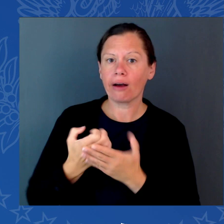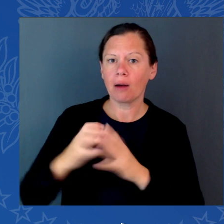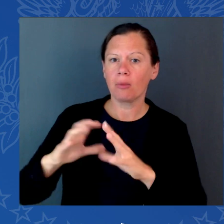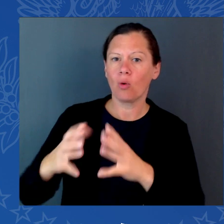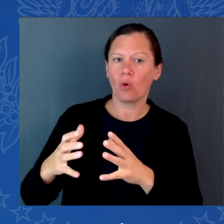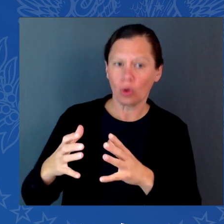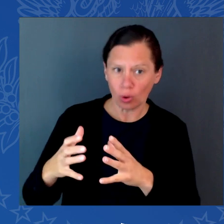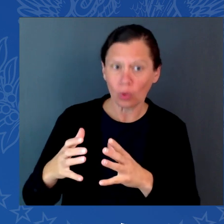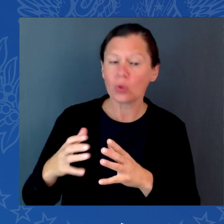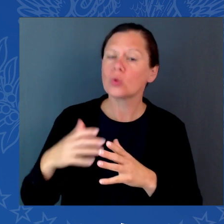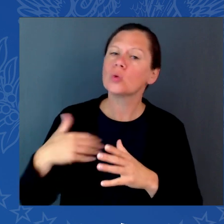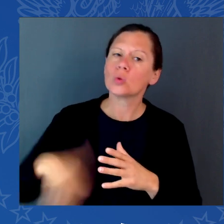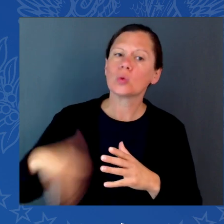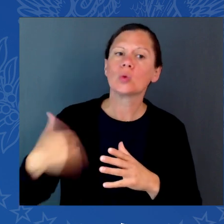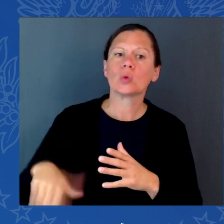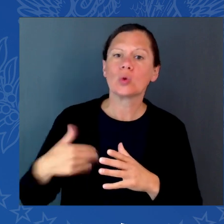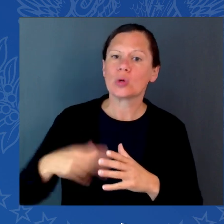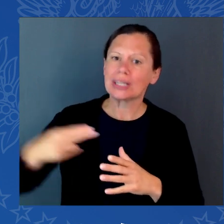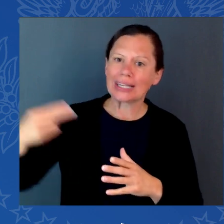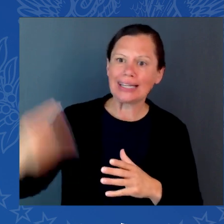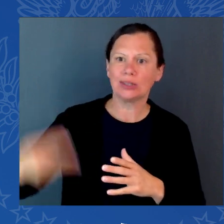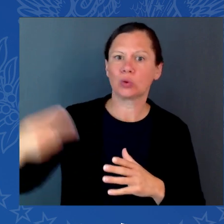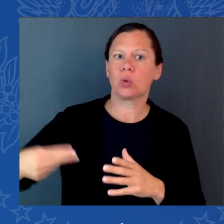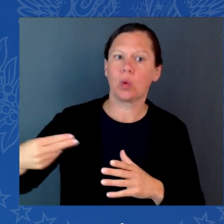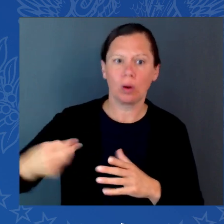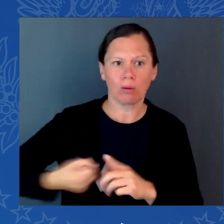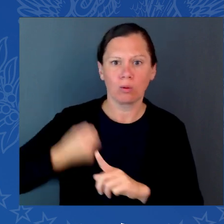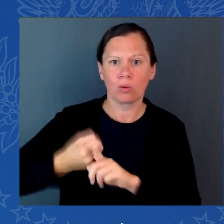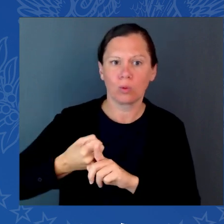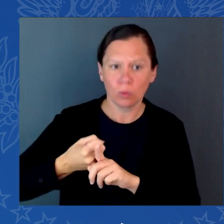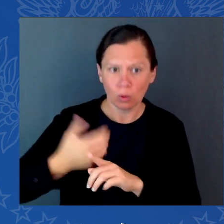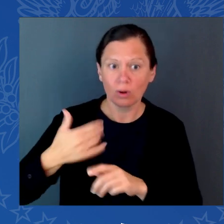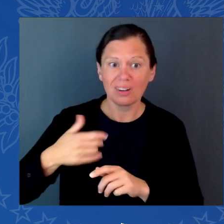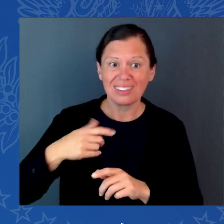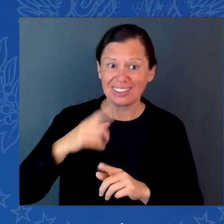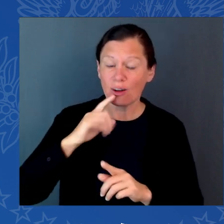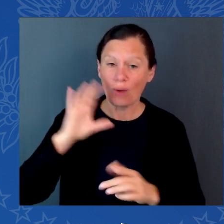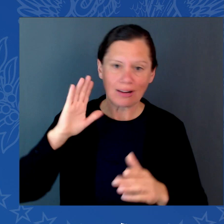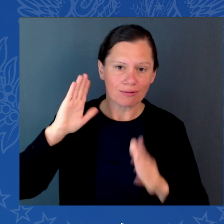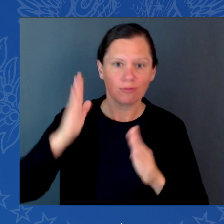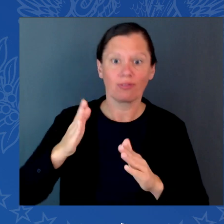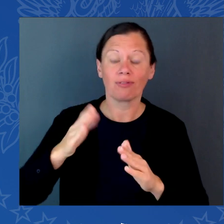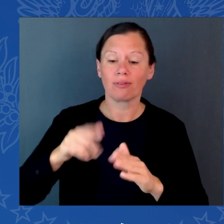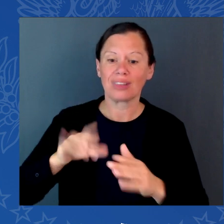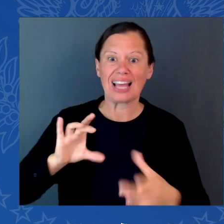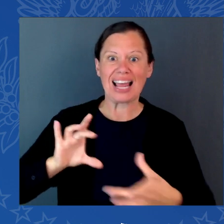It will be the most direct connection to date between India, the Arabian Gulf,